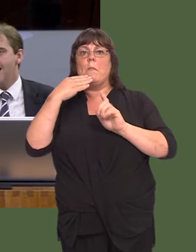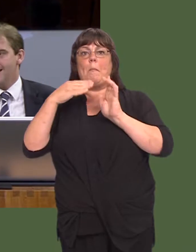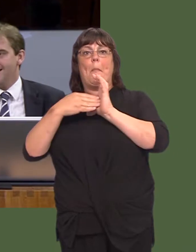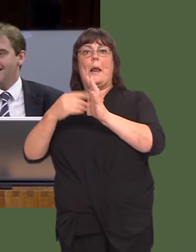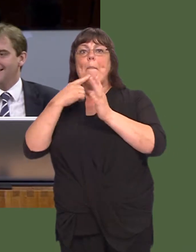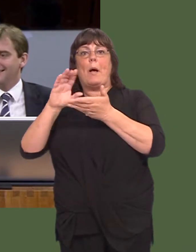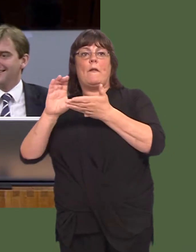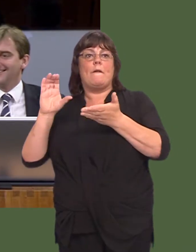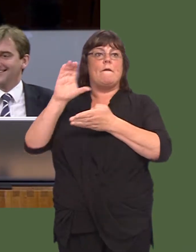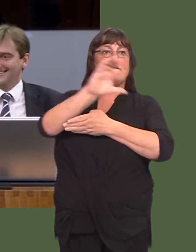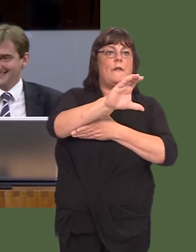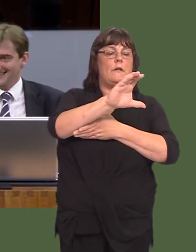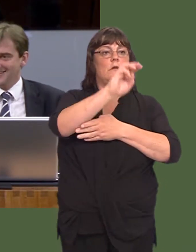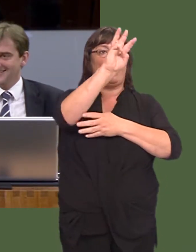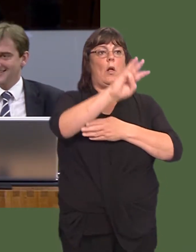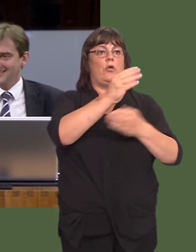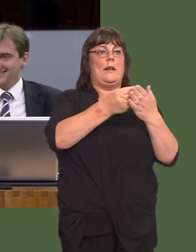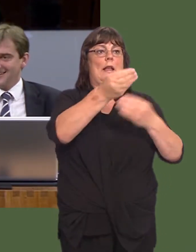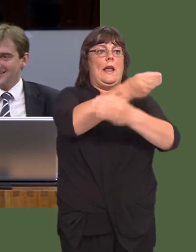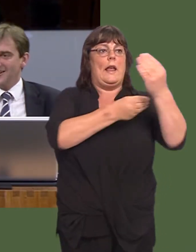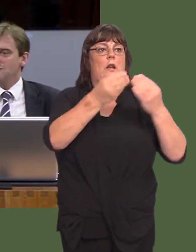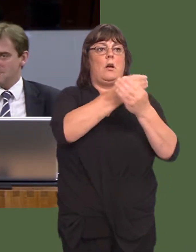to the Welsh economy.